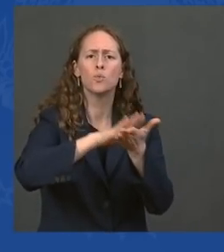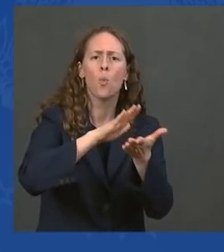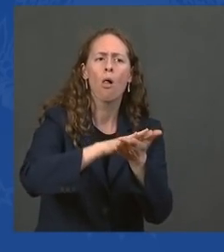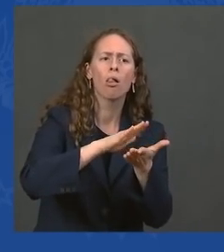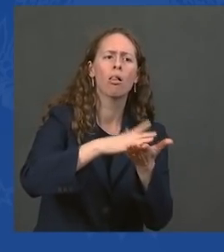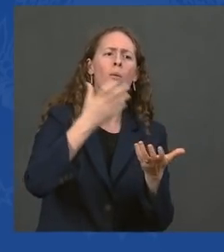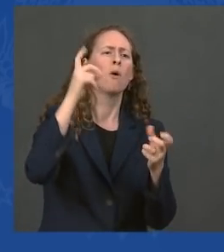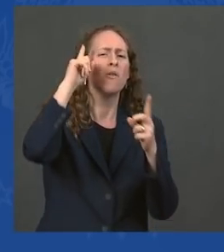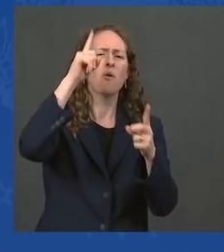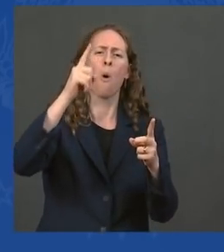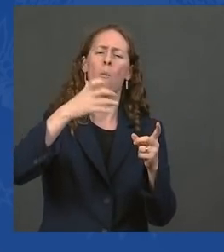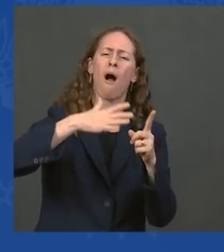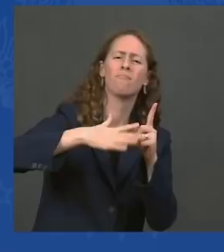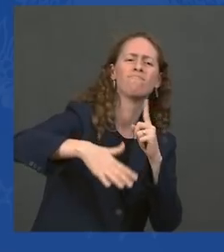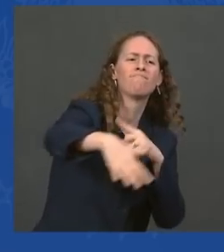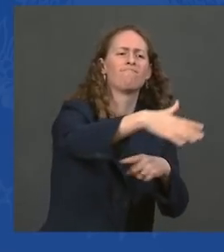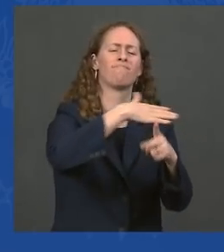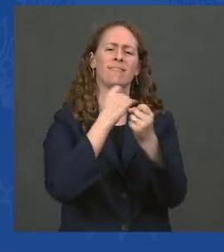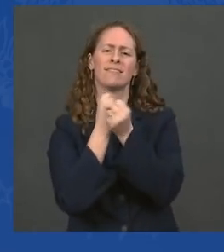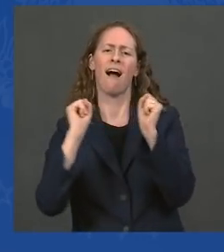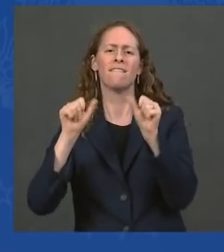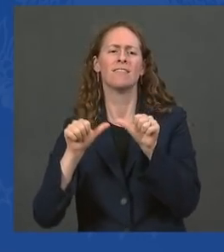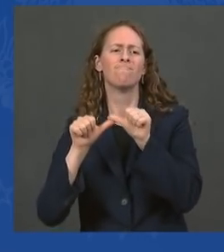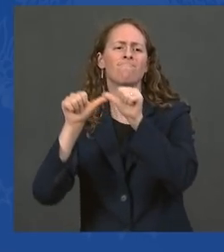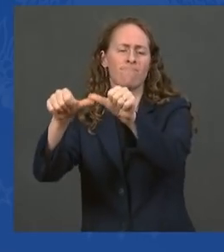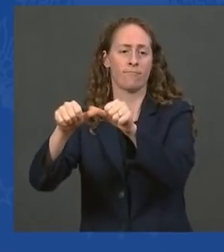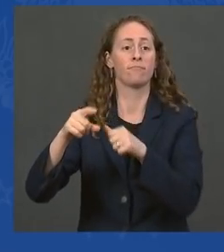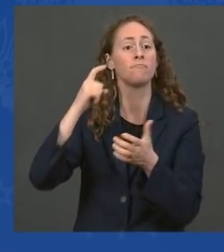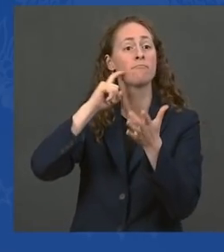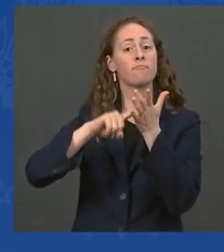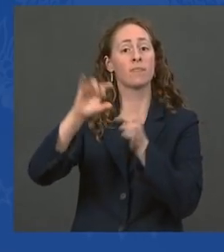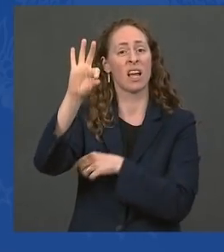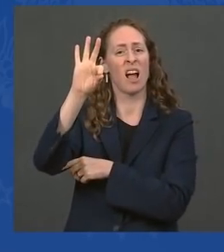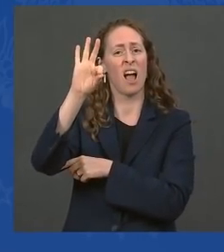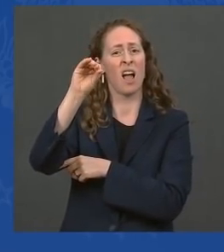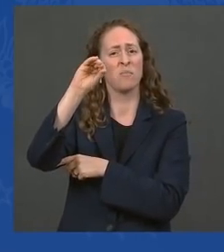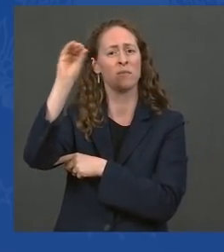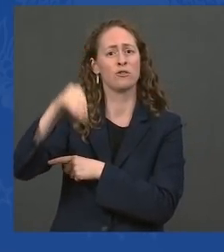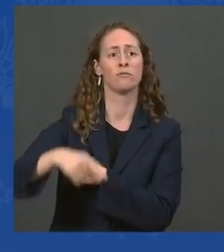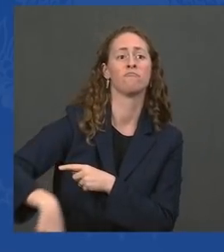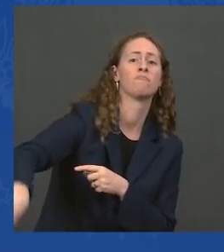districts are fully open with children back in the classroom and -- for in-person learning.